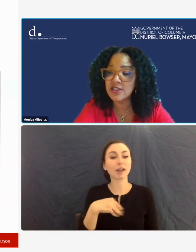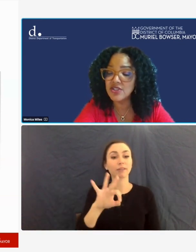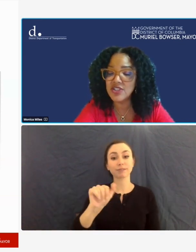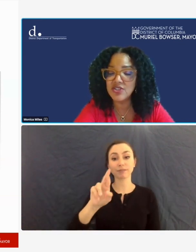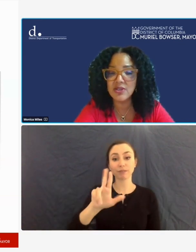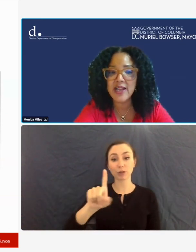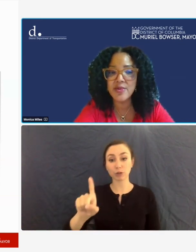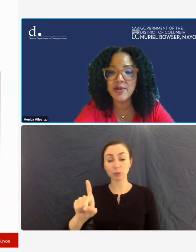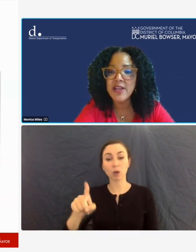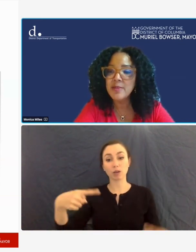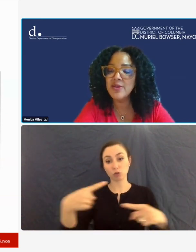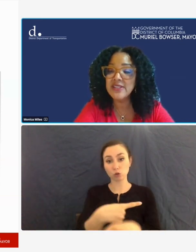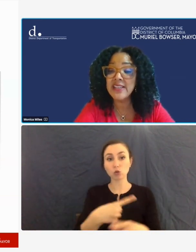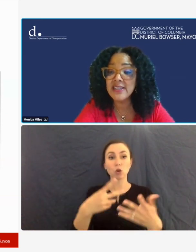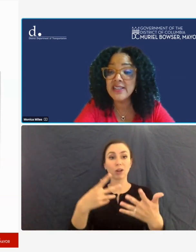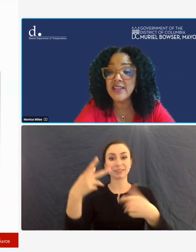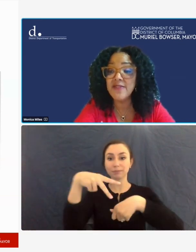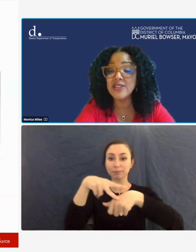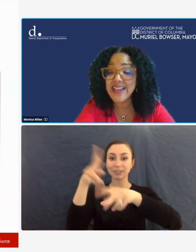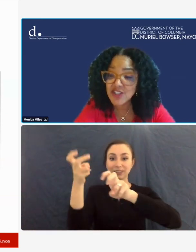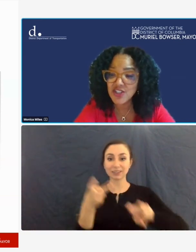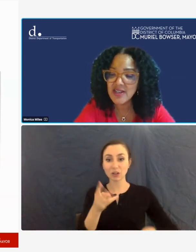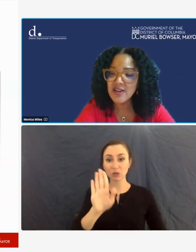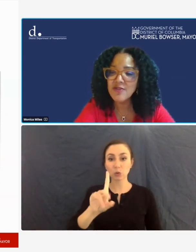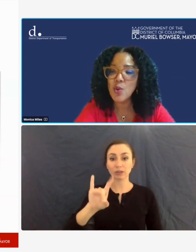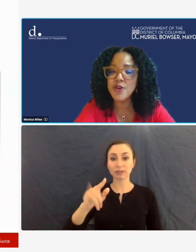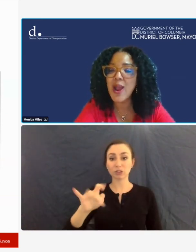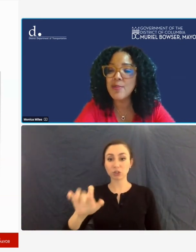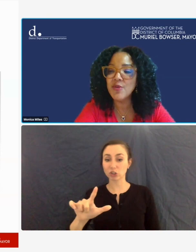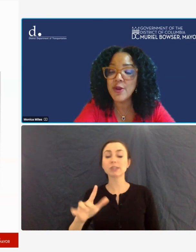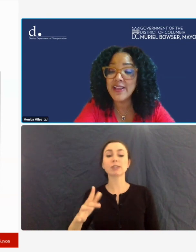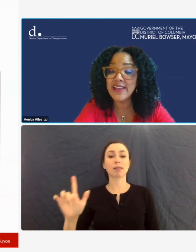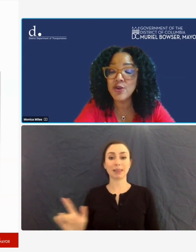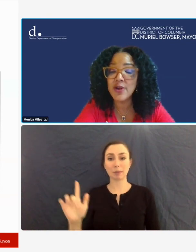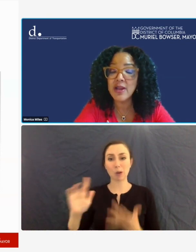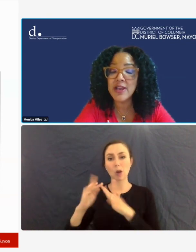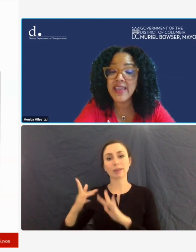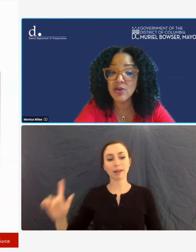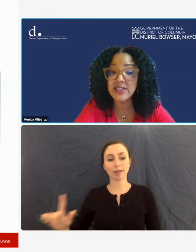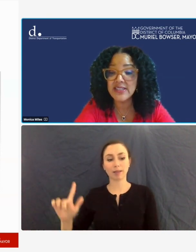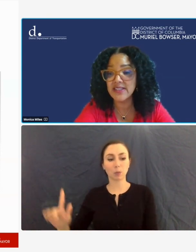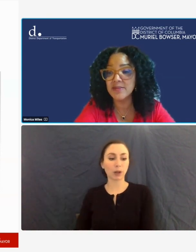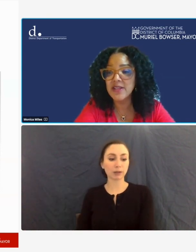digital library because it is the foundation for your operator your accounting system